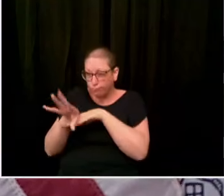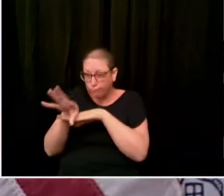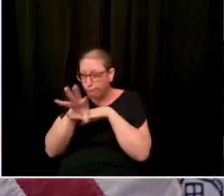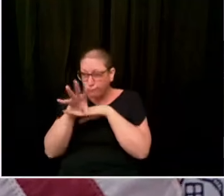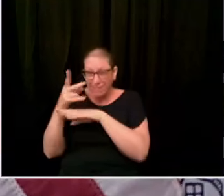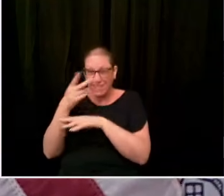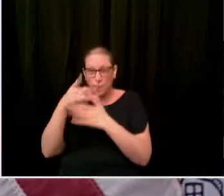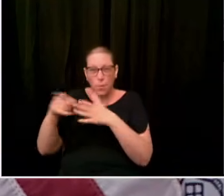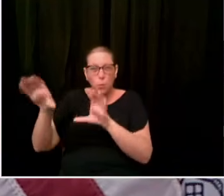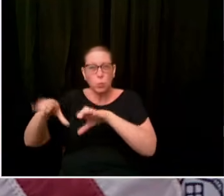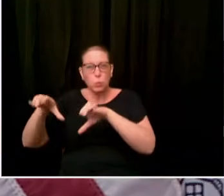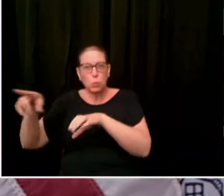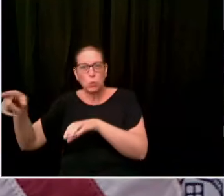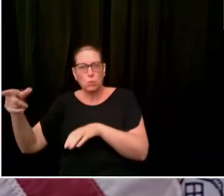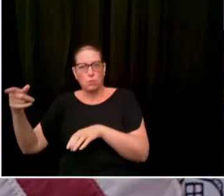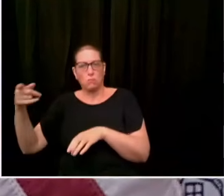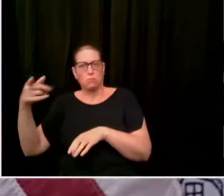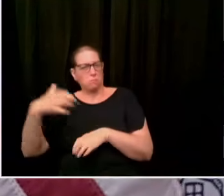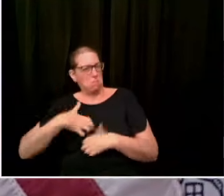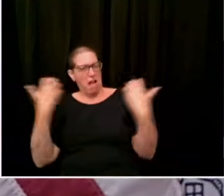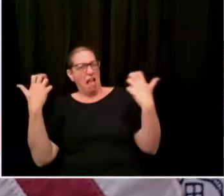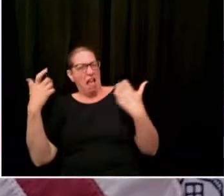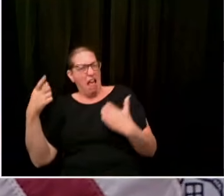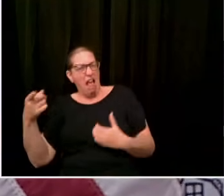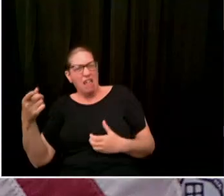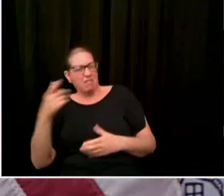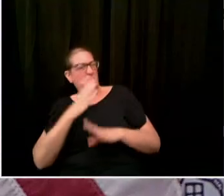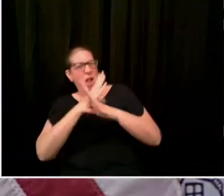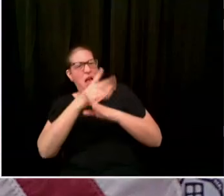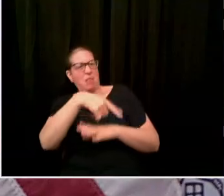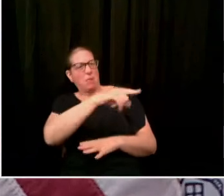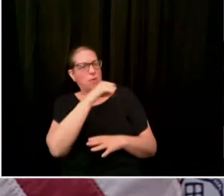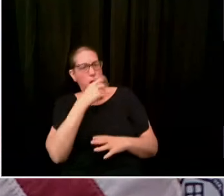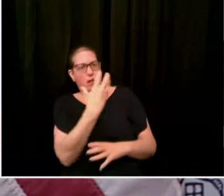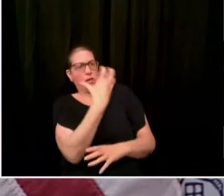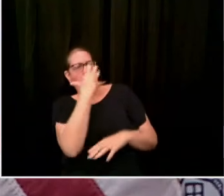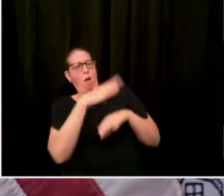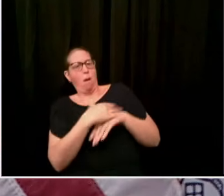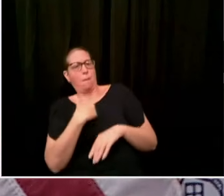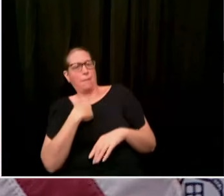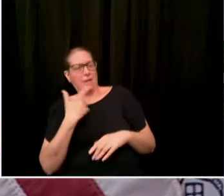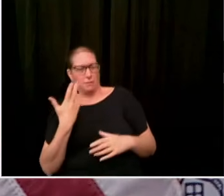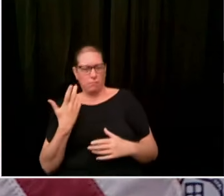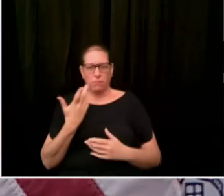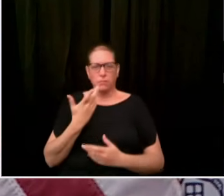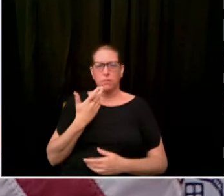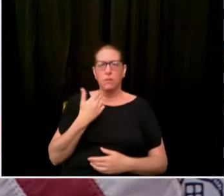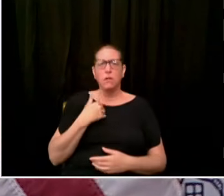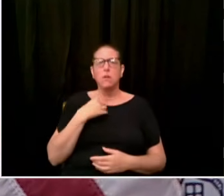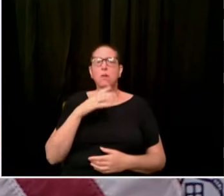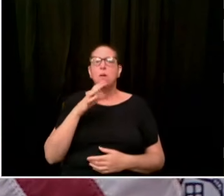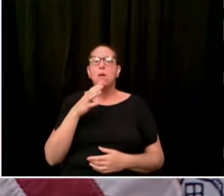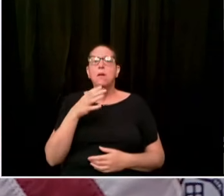JUST DON'T UNDERSTAND WHAT'S GOING ON? DEFIANT AND YELLING AT YOUR PHOTOGRAPHERS. I'M SORRY THAT HAPPENED TO YOU GUYS. I THINK THERE'S